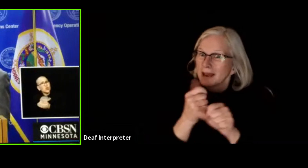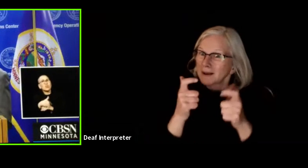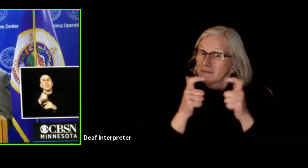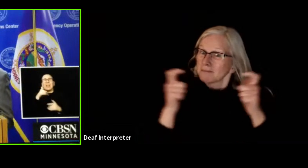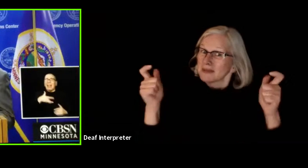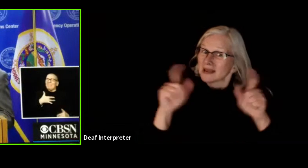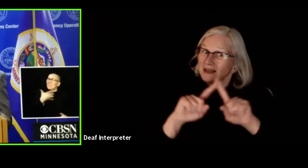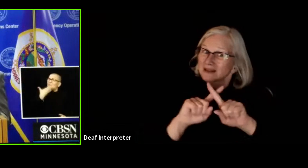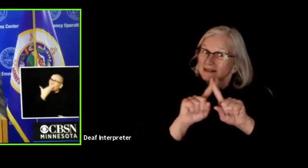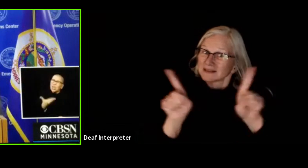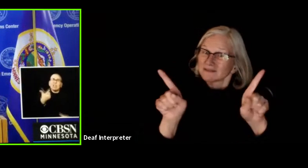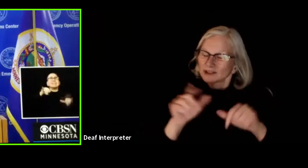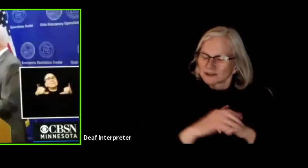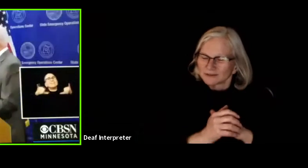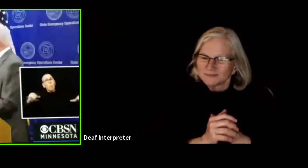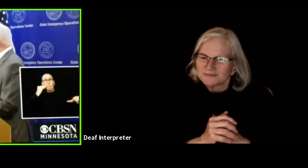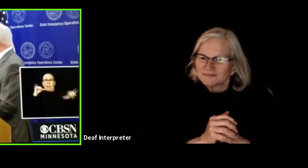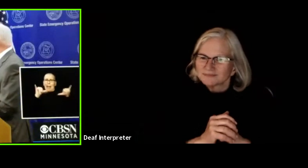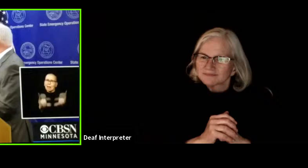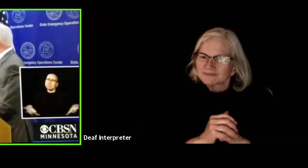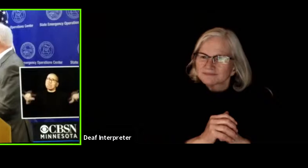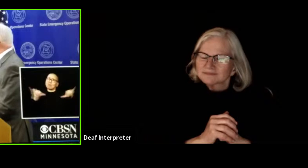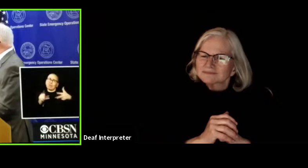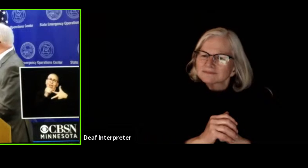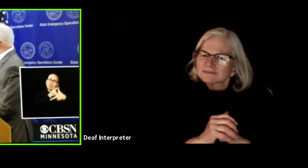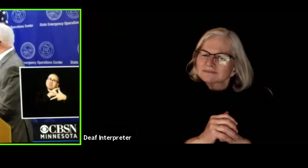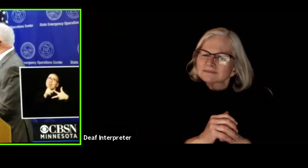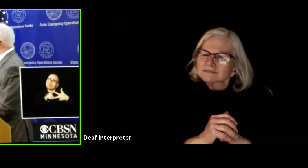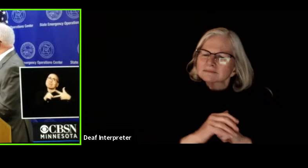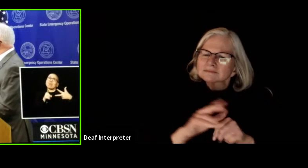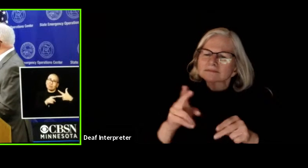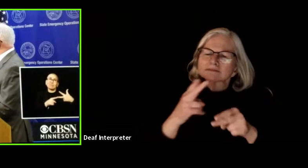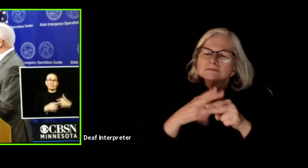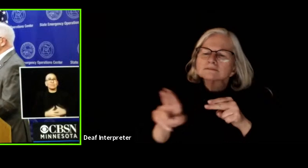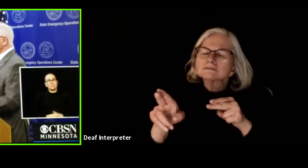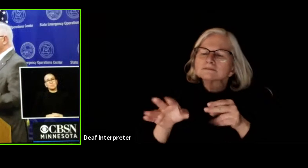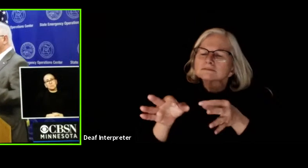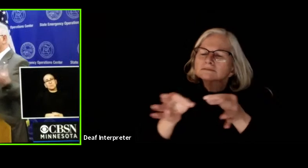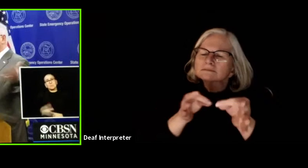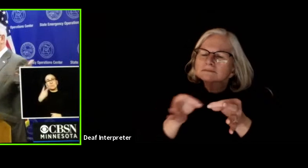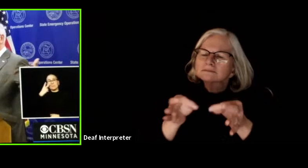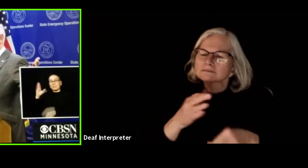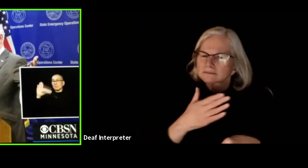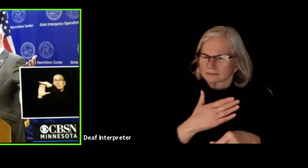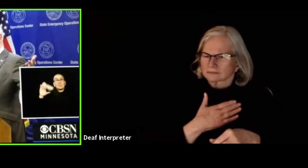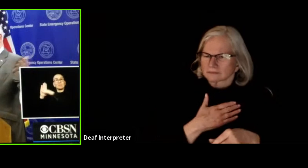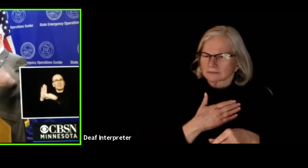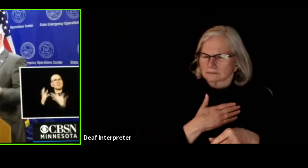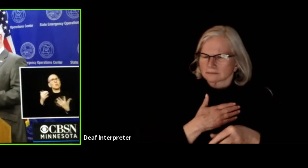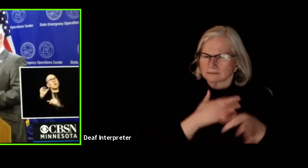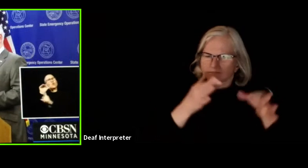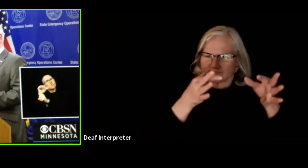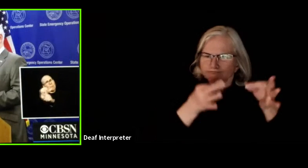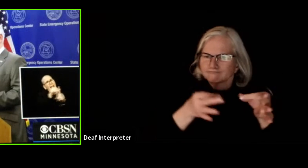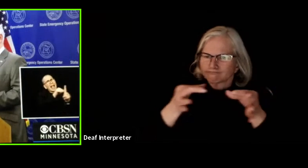I'LL JUST DO IT BRIEFLY HERE FOR ALL OF YOU. HOW THESE DECISIONS ARE MADE, LISTENING TO A WHOLE SPOKE TRUMP OF PUBLIC HEALTH EXPERTS, I -- SPECTRUM OF PUBLIC HEALTH EXPERTS,